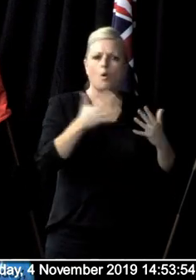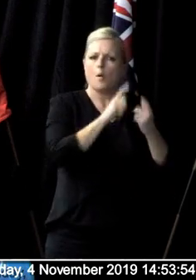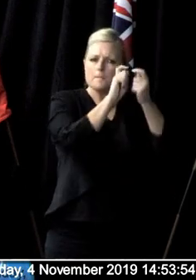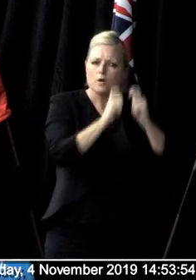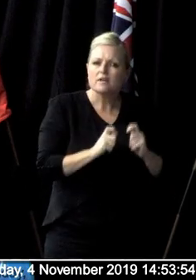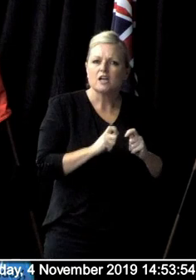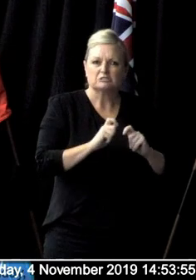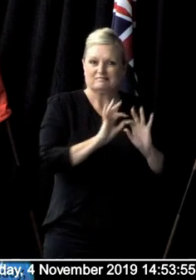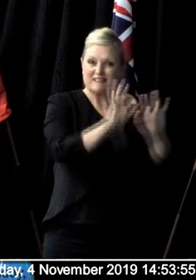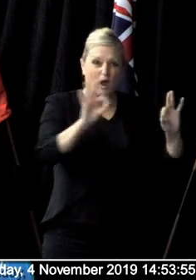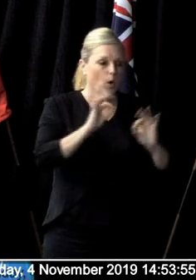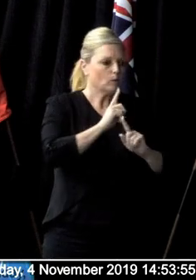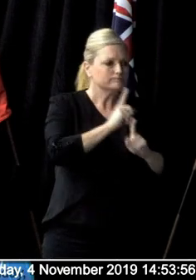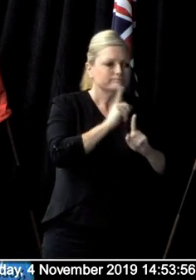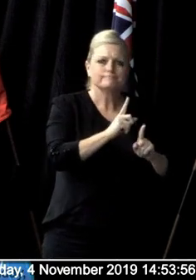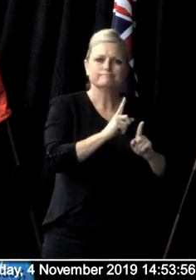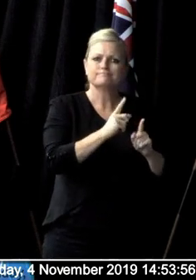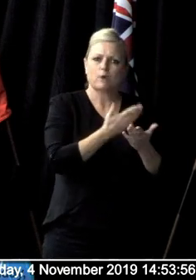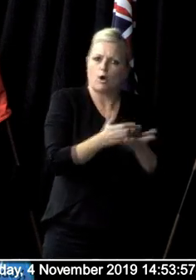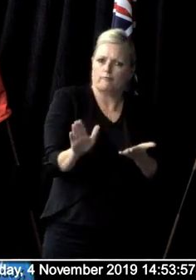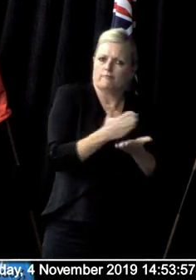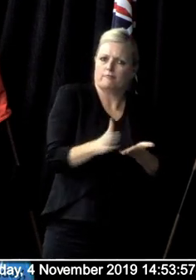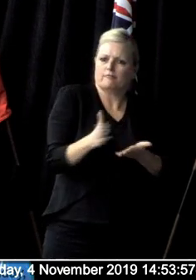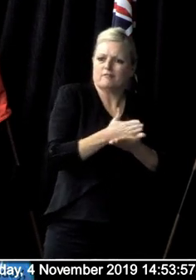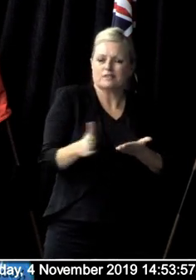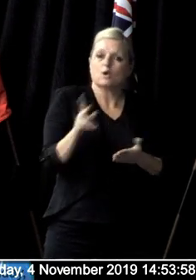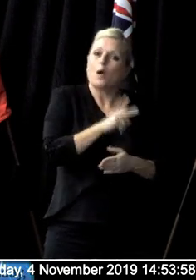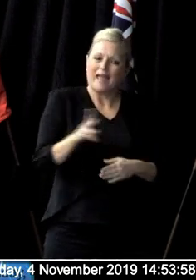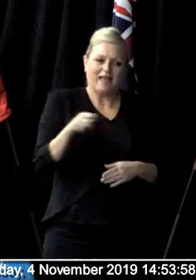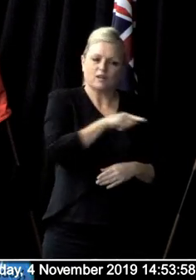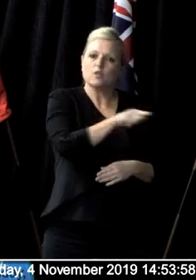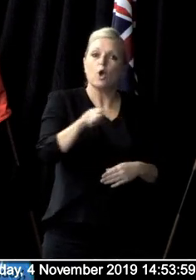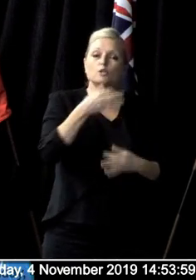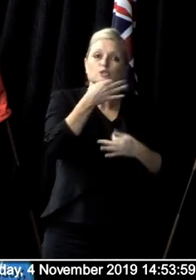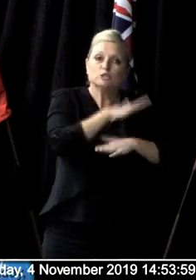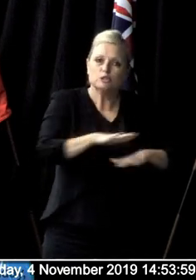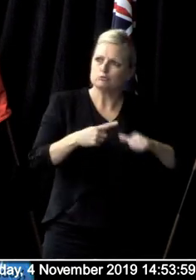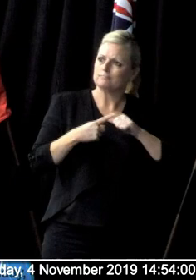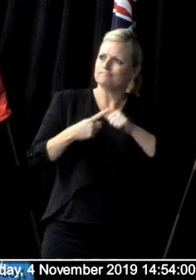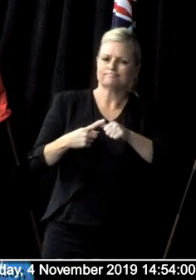So, again, that leads to children playing up, children acting out, children being